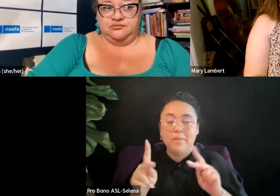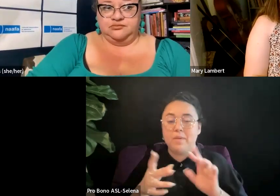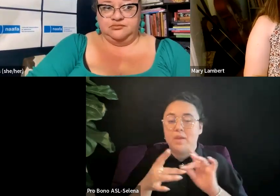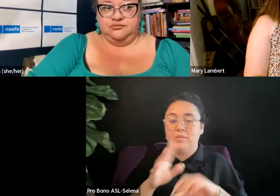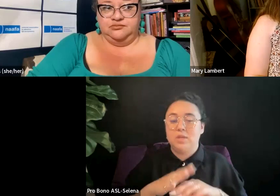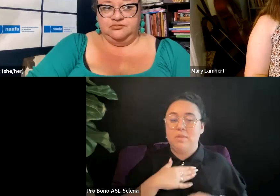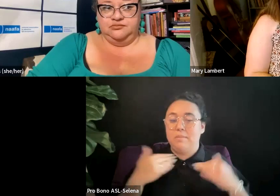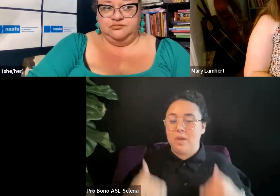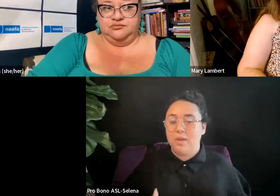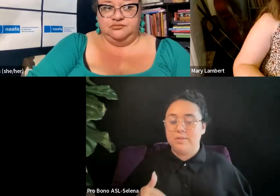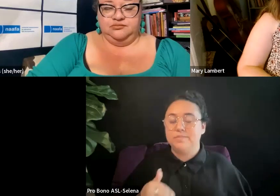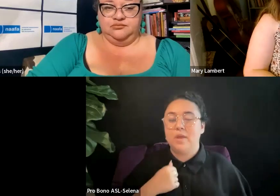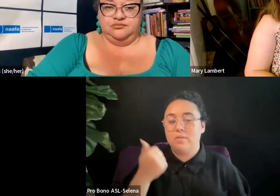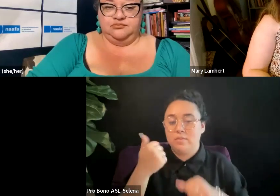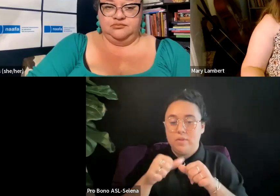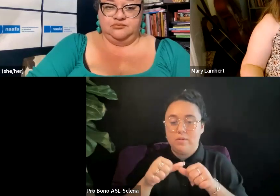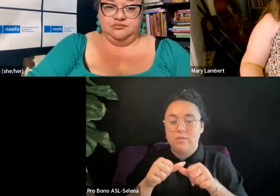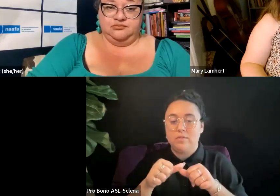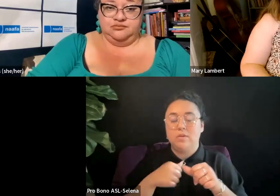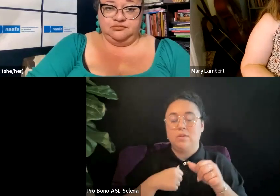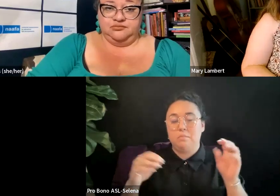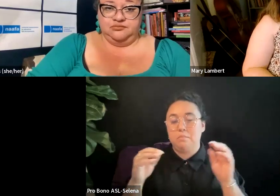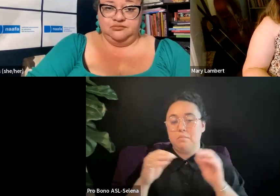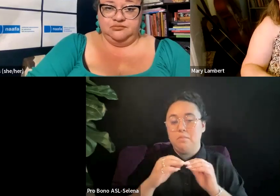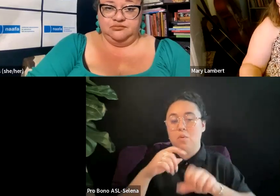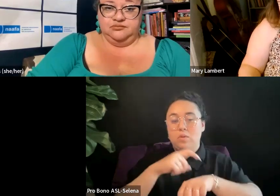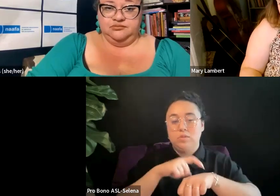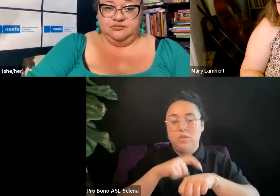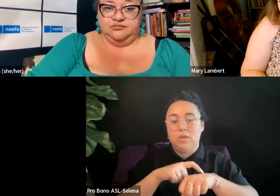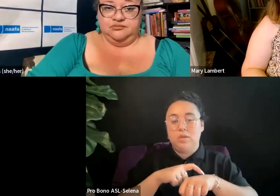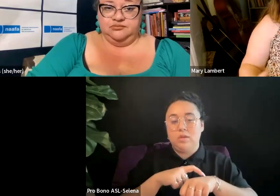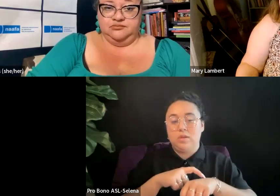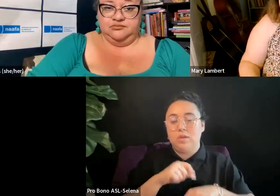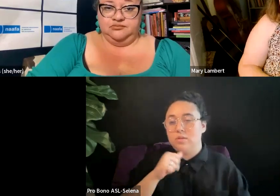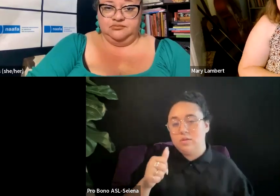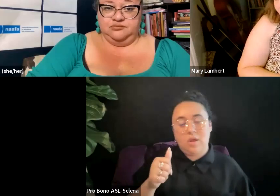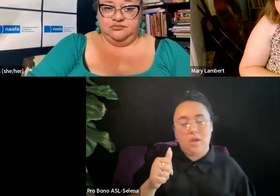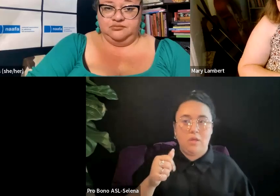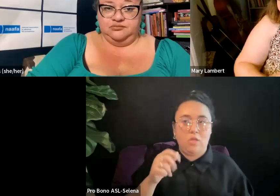And I remember as I got as I spent more time, no shade to Los Angeles, but it's just like if you spend